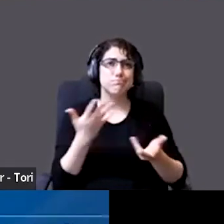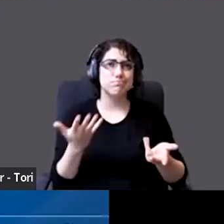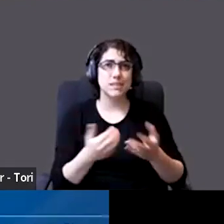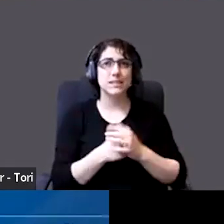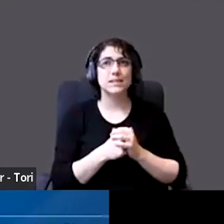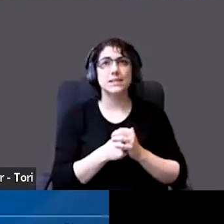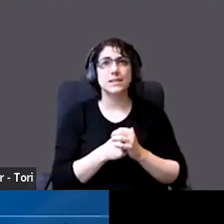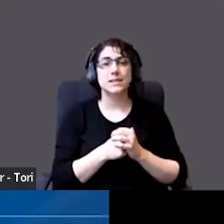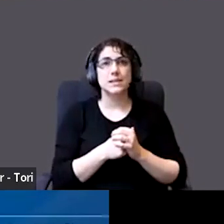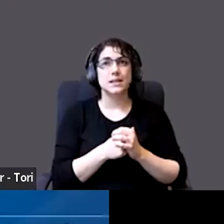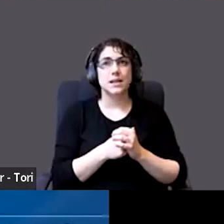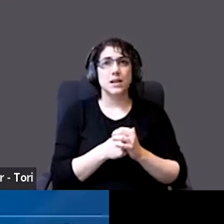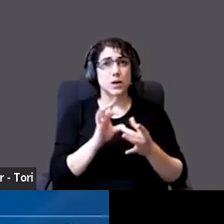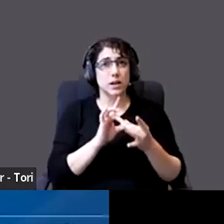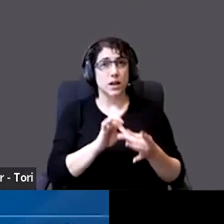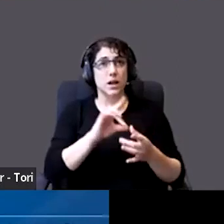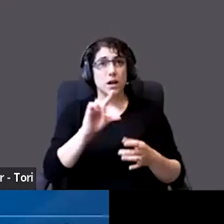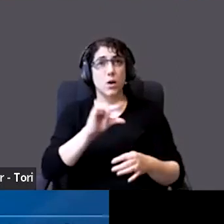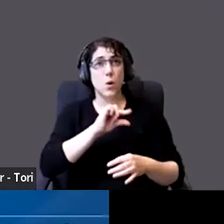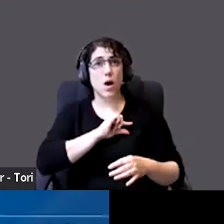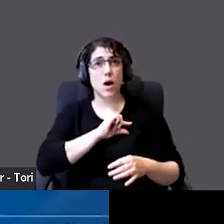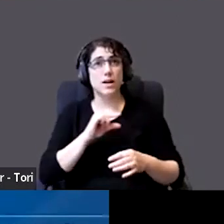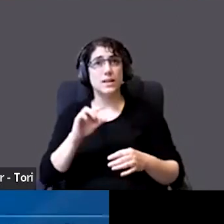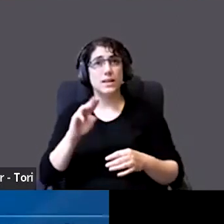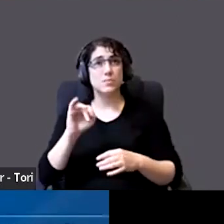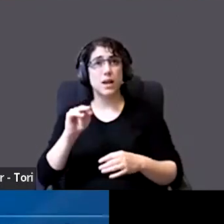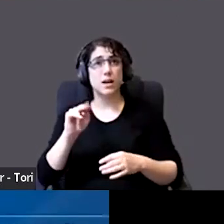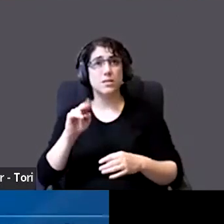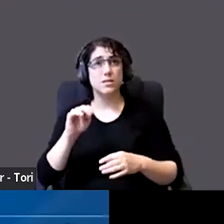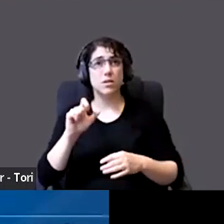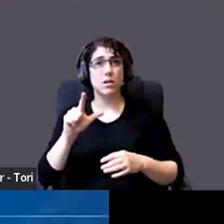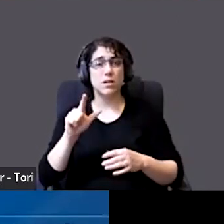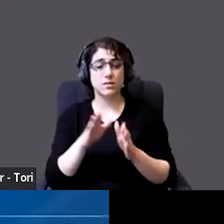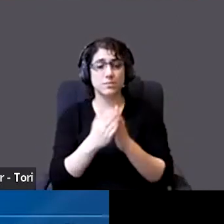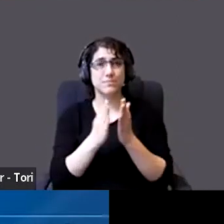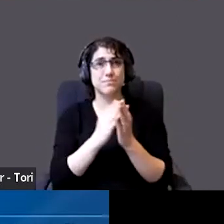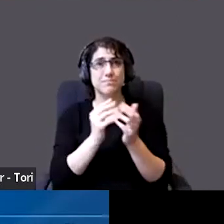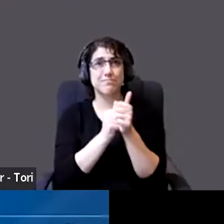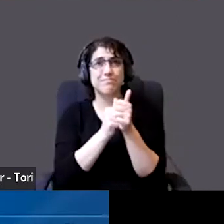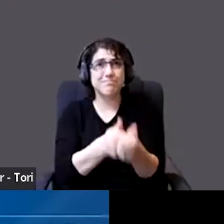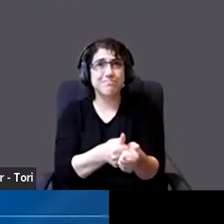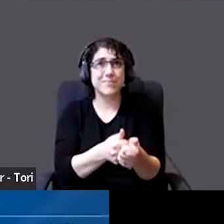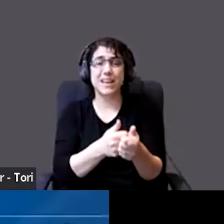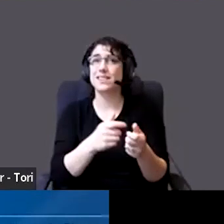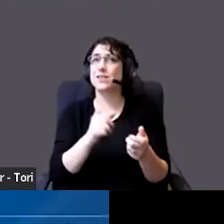of the quality manual is a complete culture change here, and people looking at things that we have in there is very,